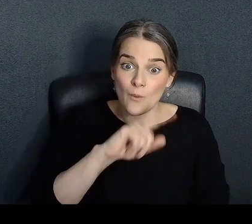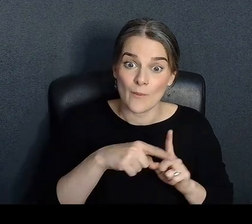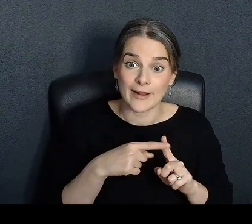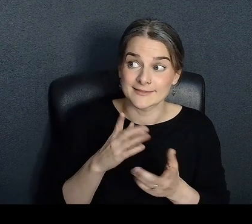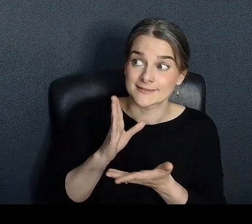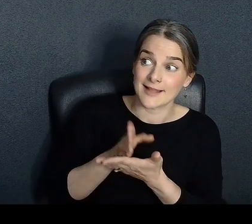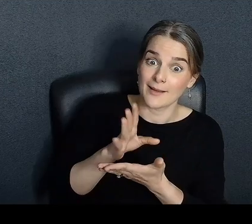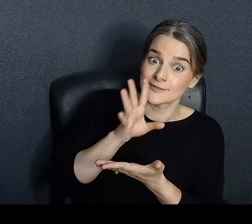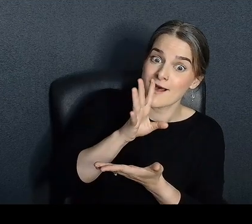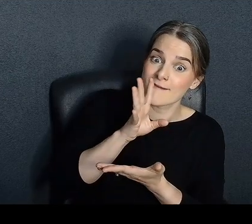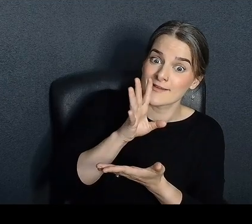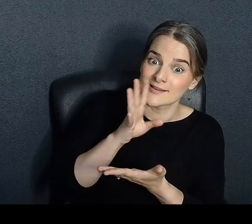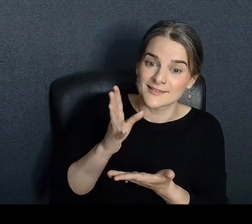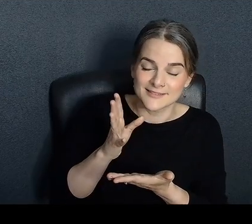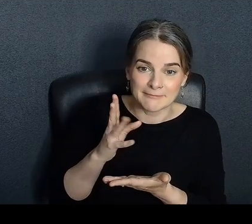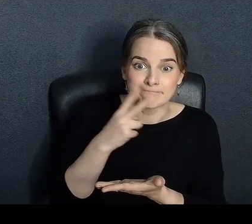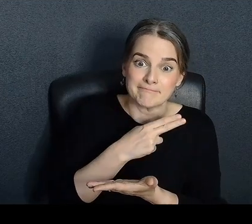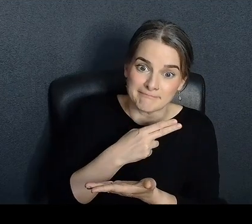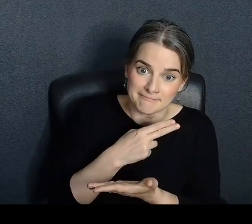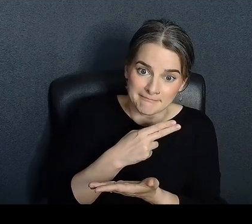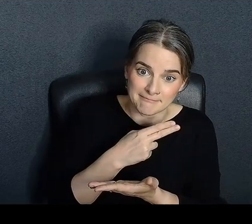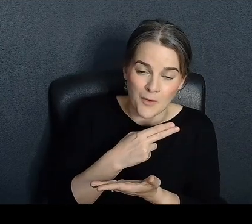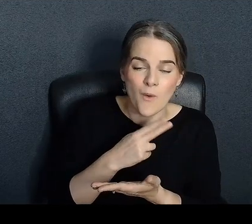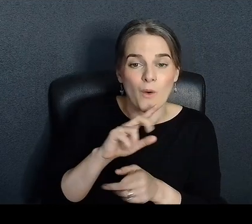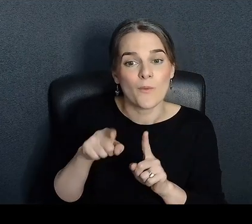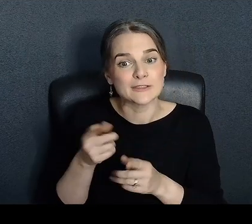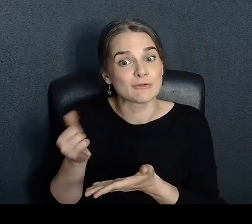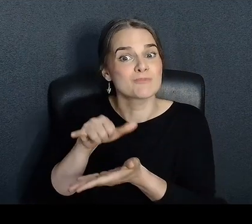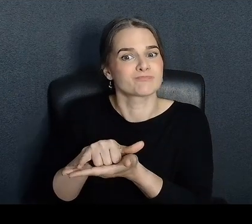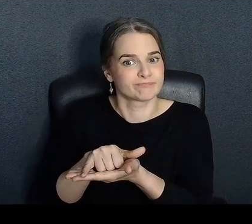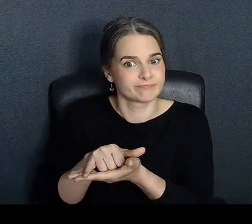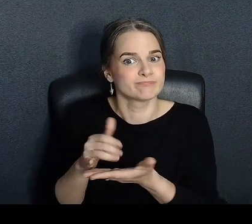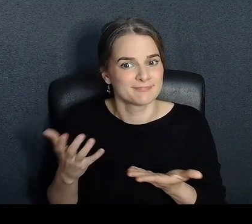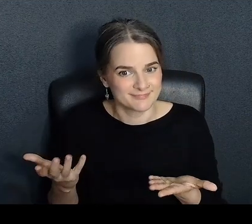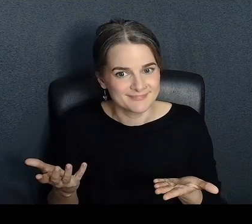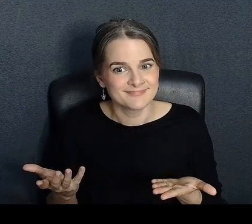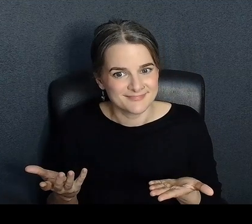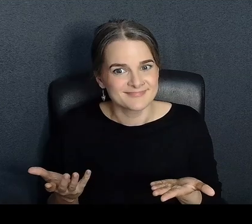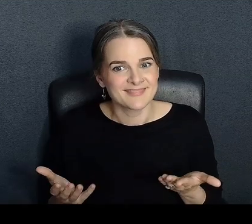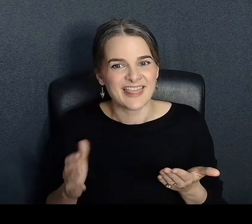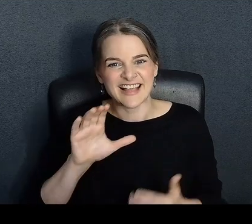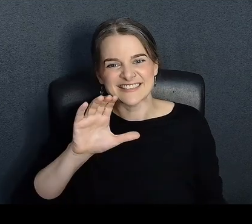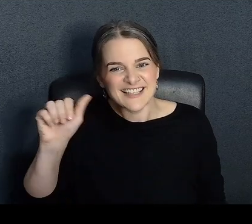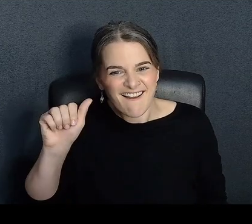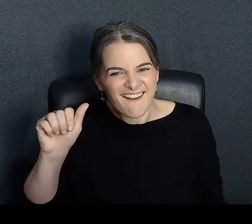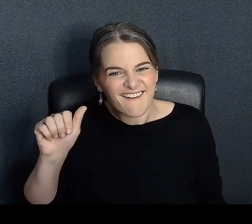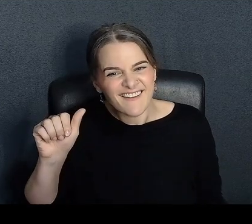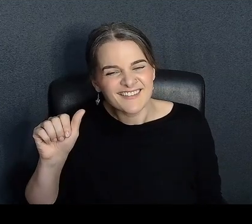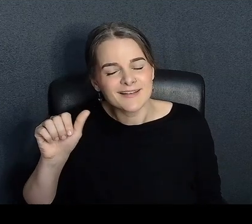or even to end the call. So that communication assistant is very helpful.